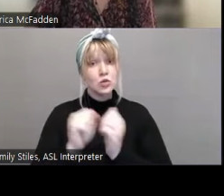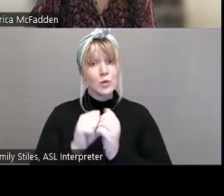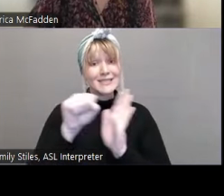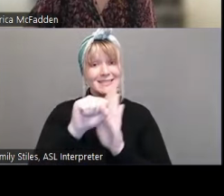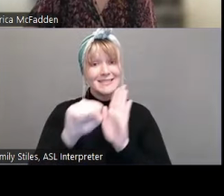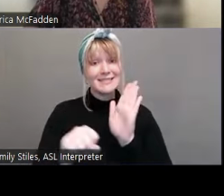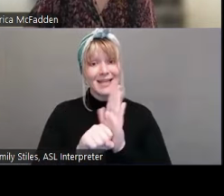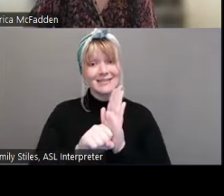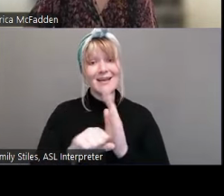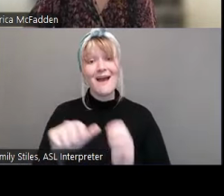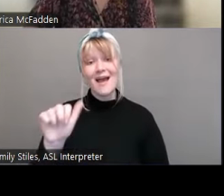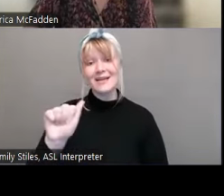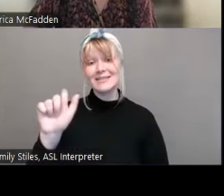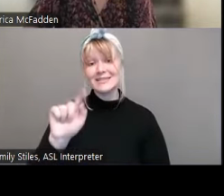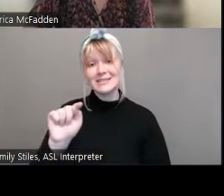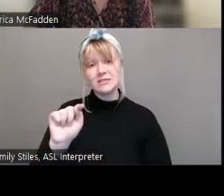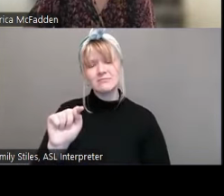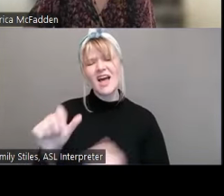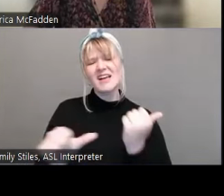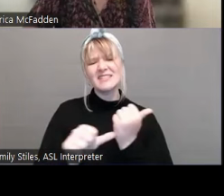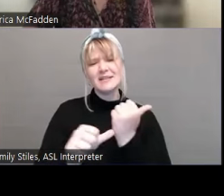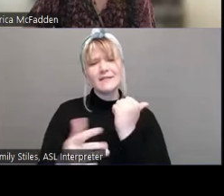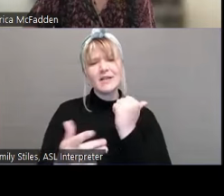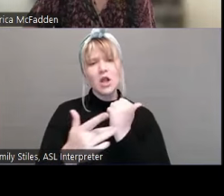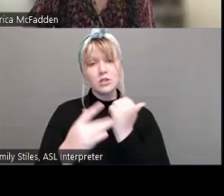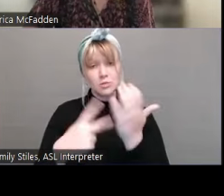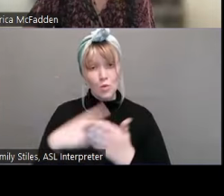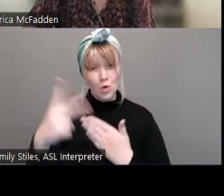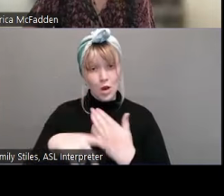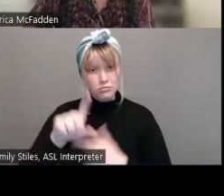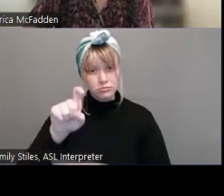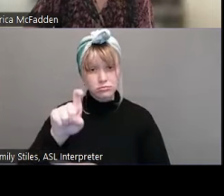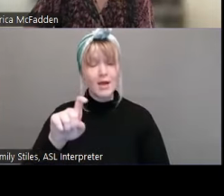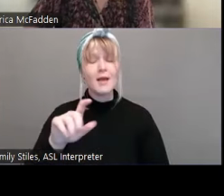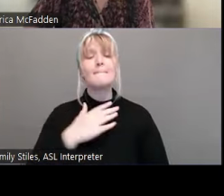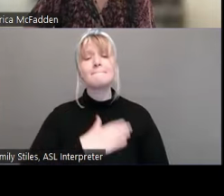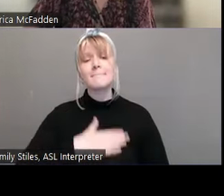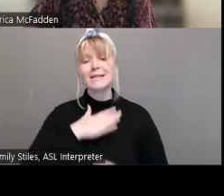If you can select one of the answers that would apply to you, we would appreciate that.